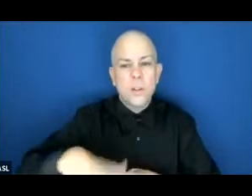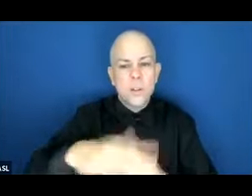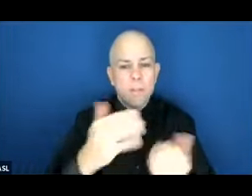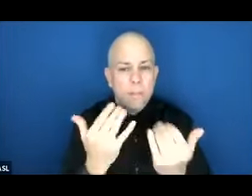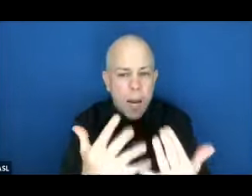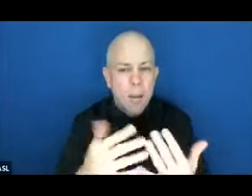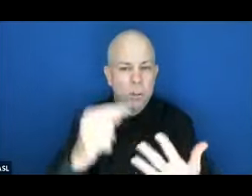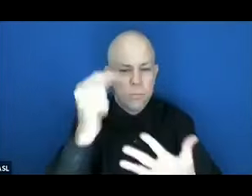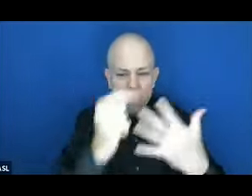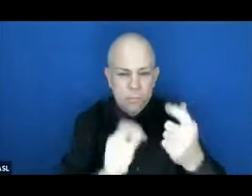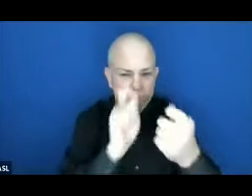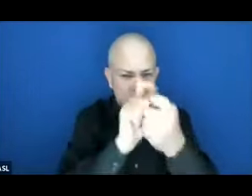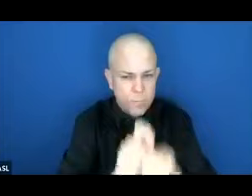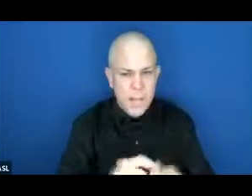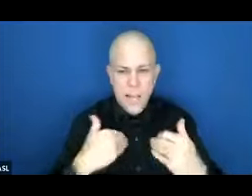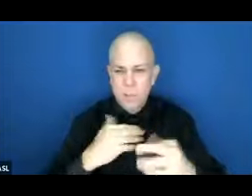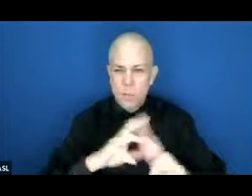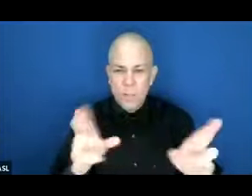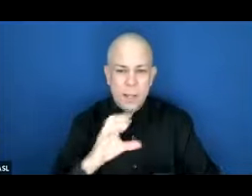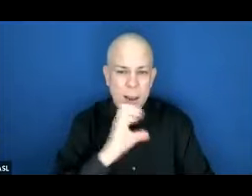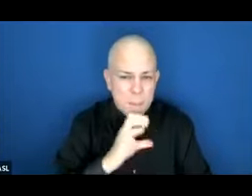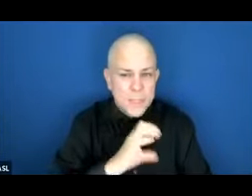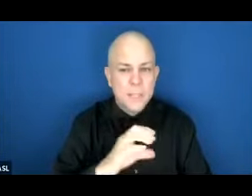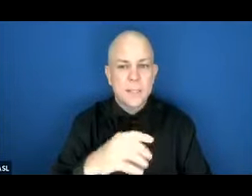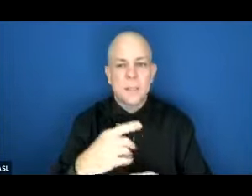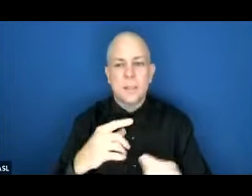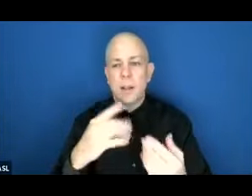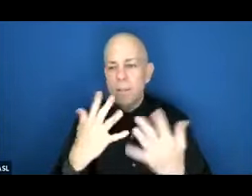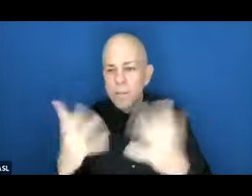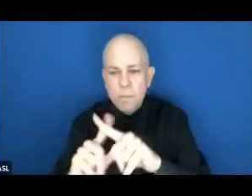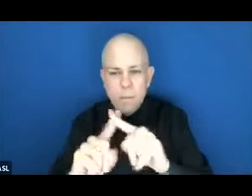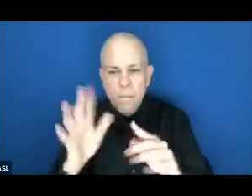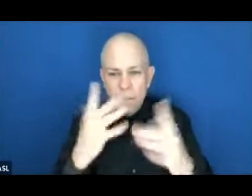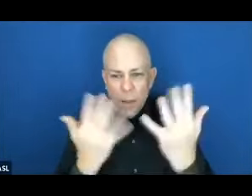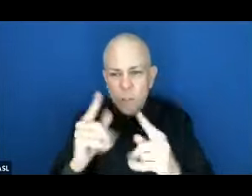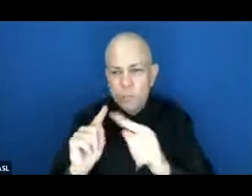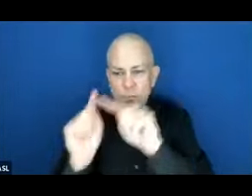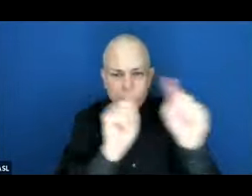wildfires, resources about community the evacuation status map are available on